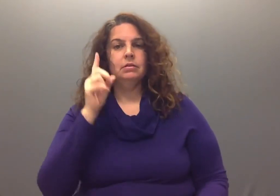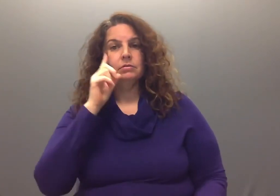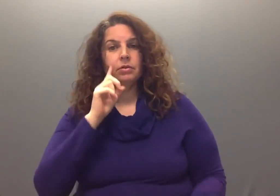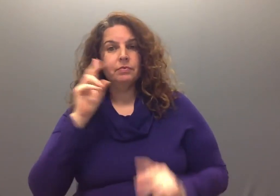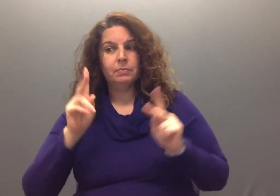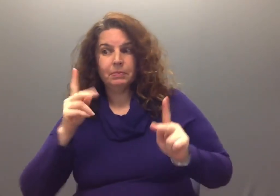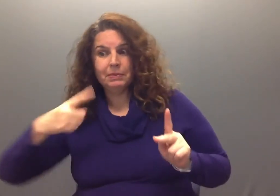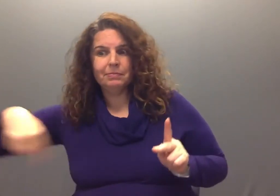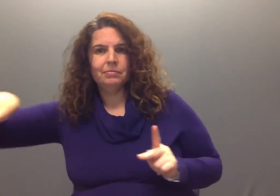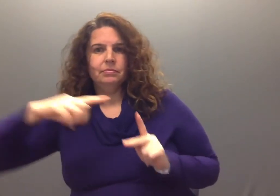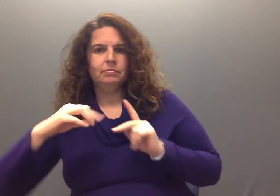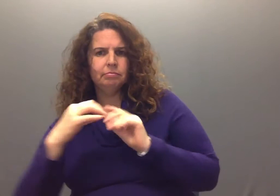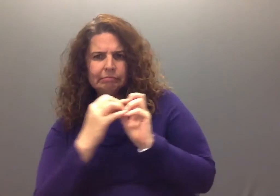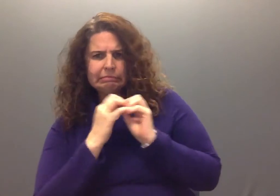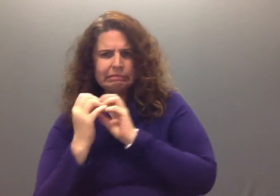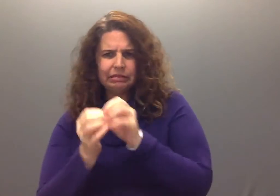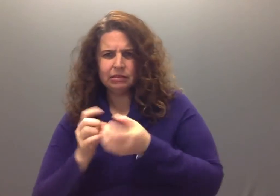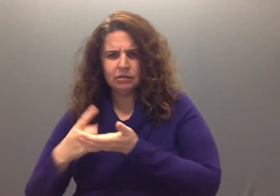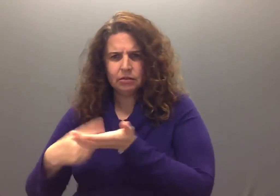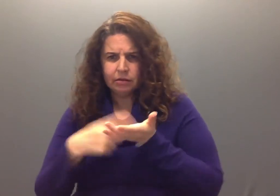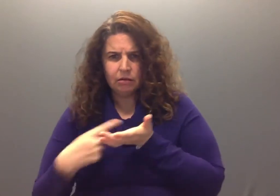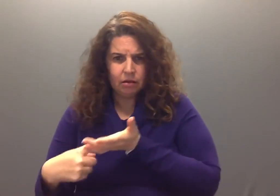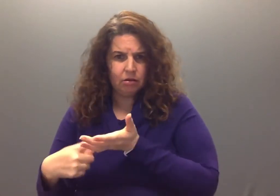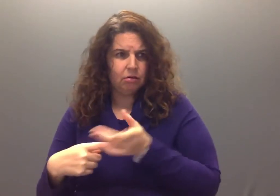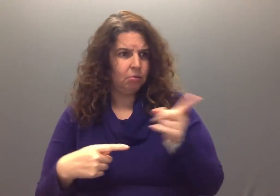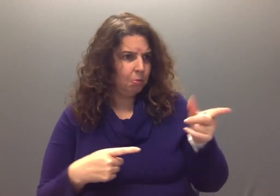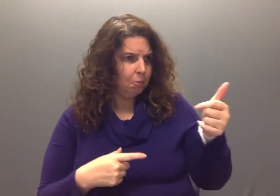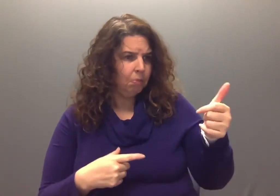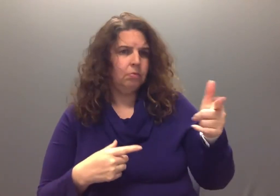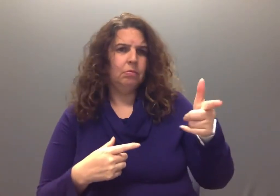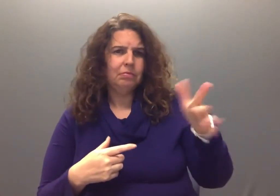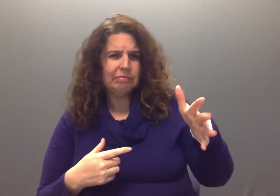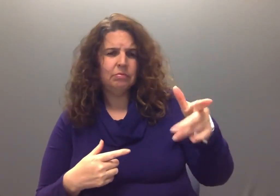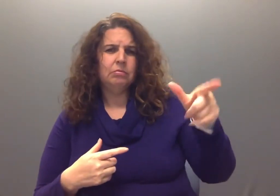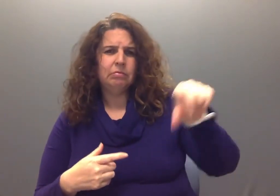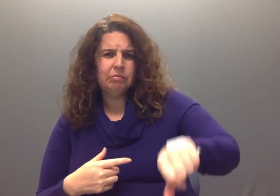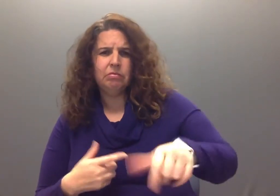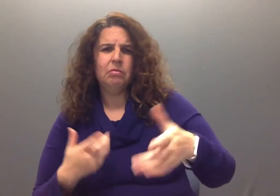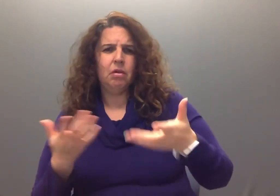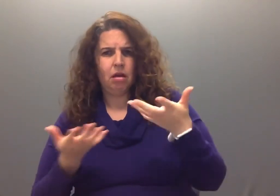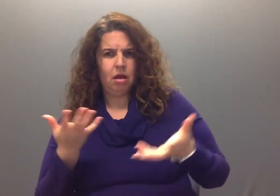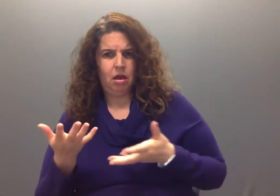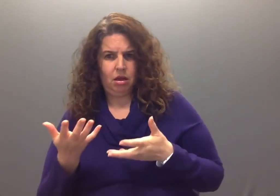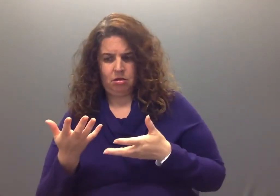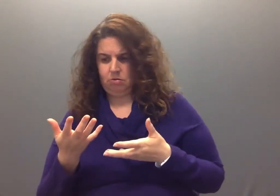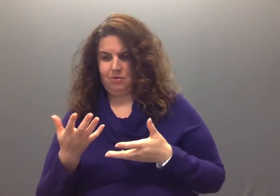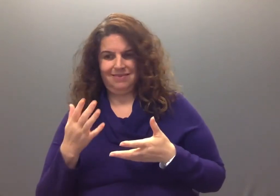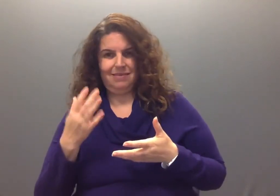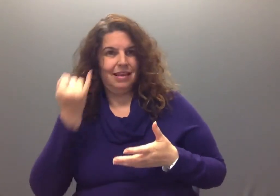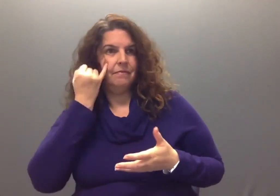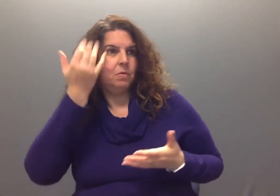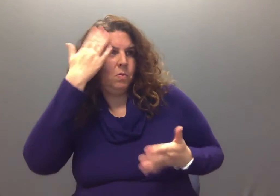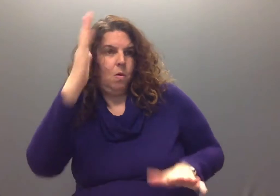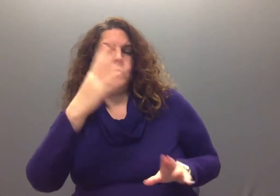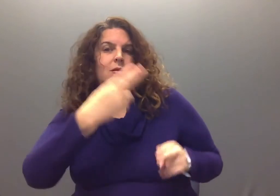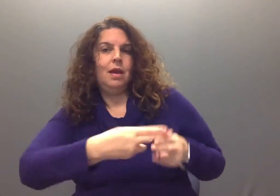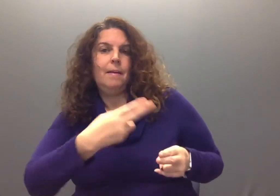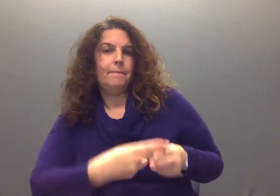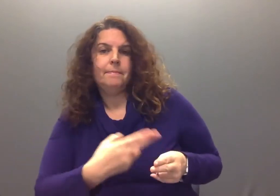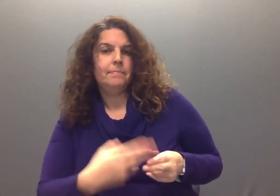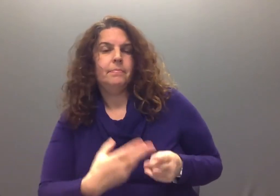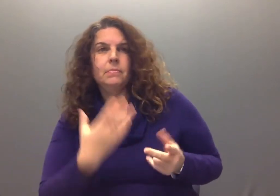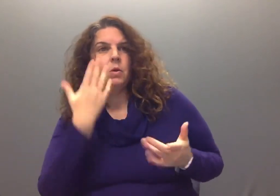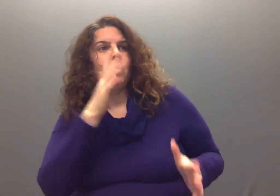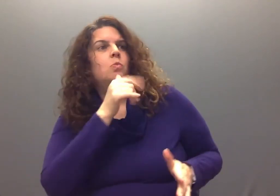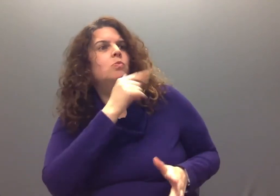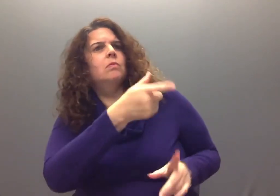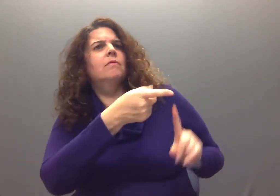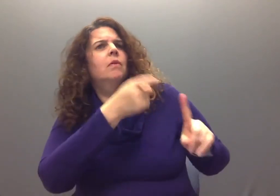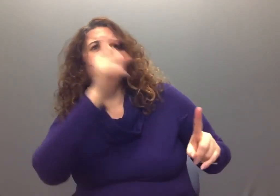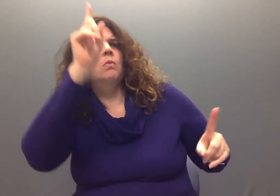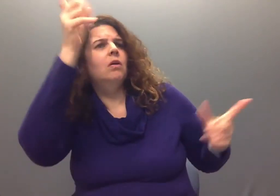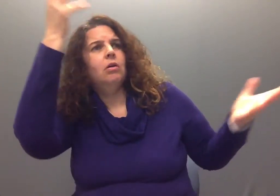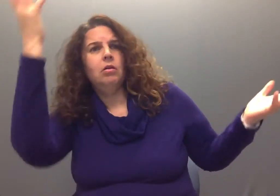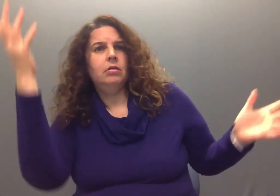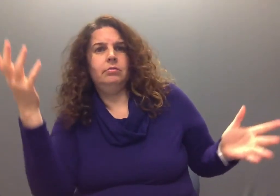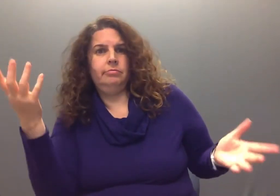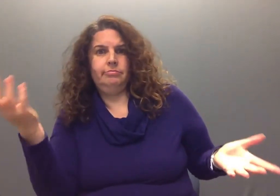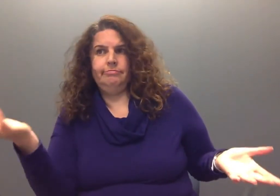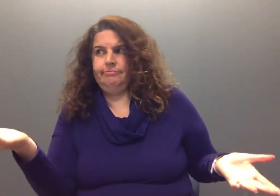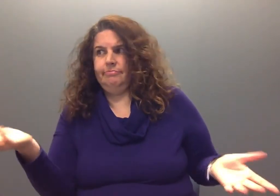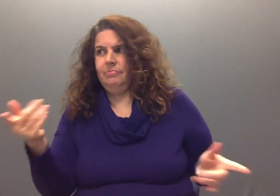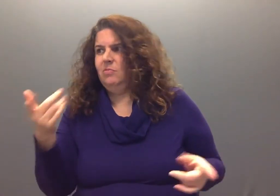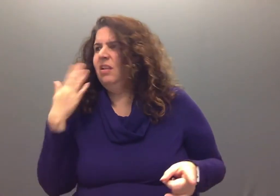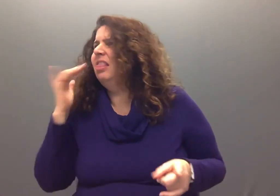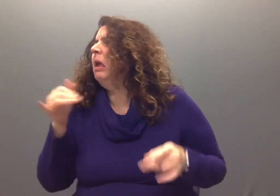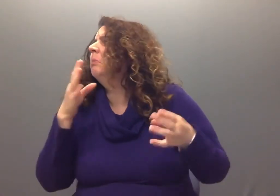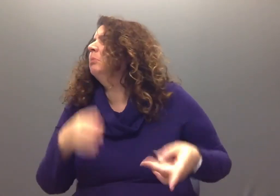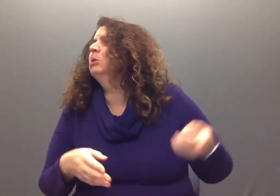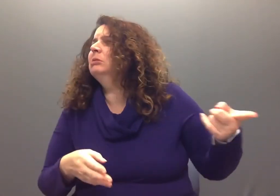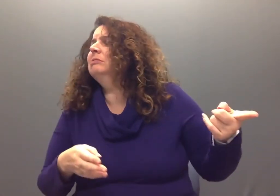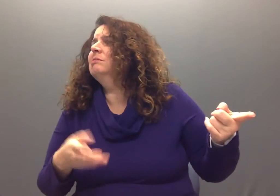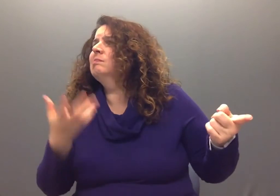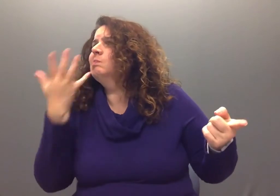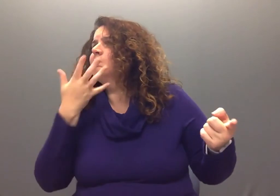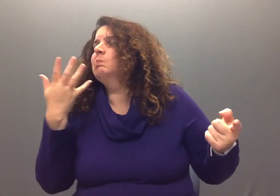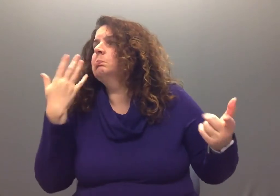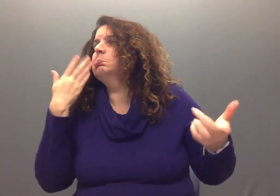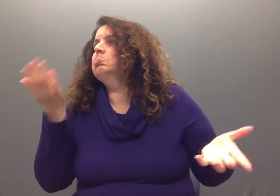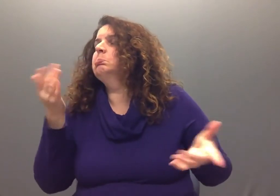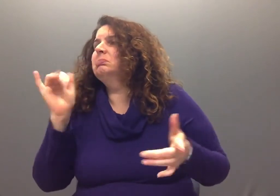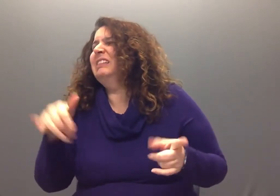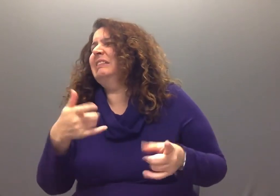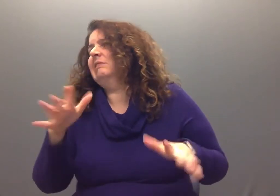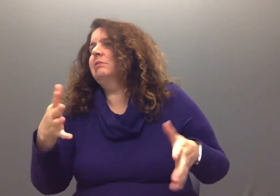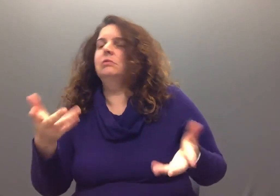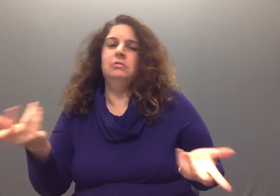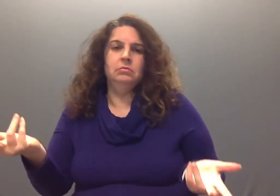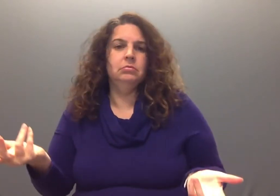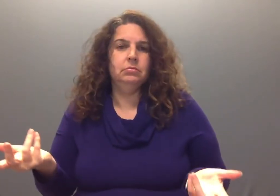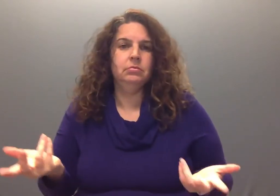Furthermore, it is difficult for Deaf people to have a constructive discussion amongst themselves on the quality of interpreting work if they are not able to identify the interpreters or the hiring agency.